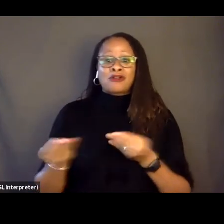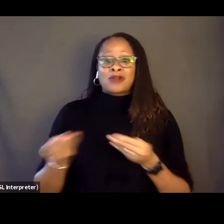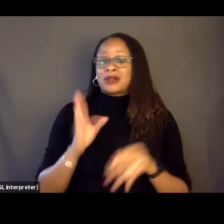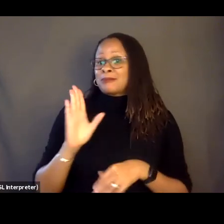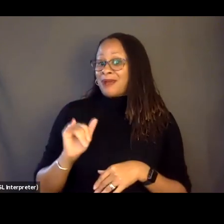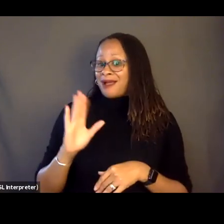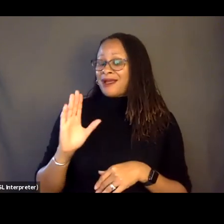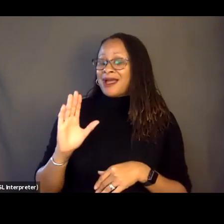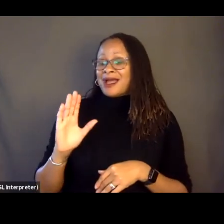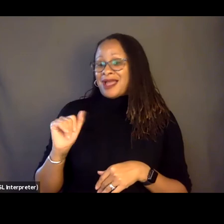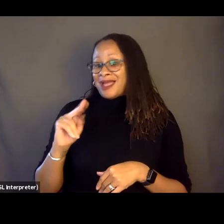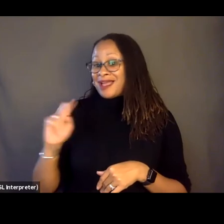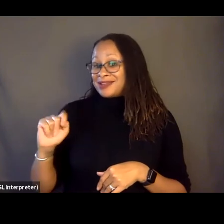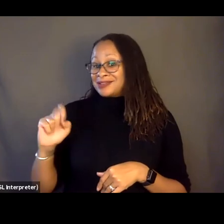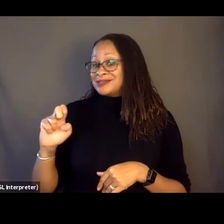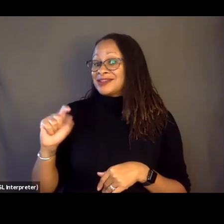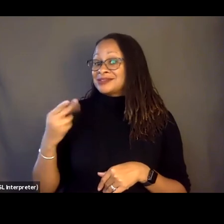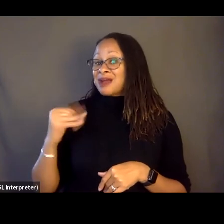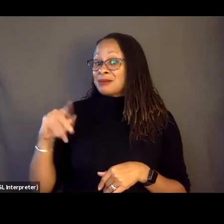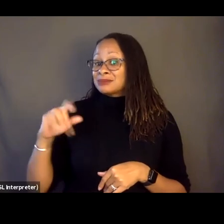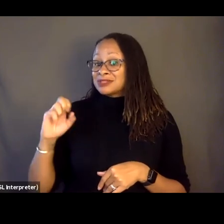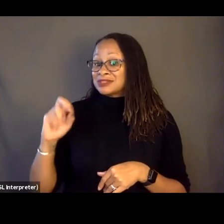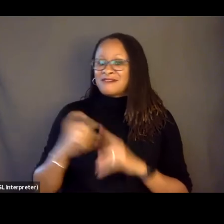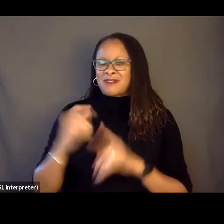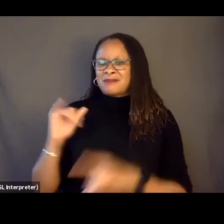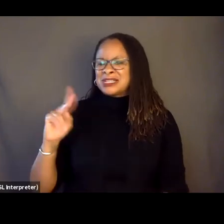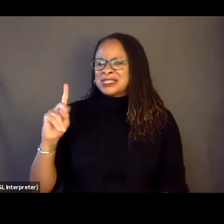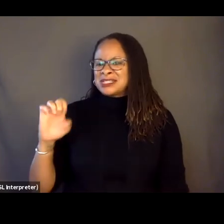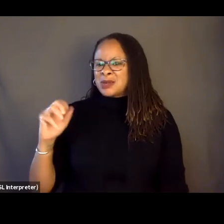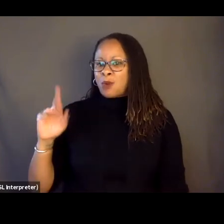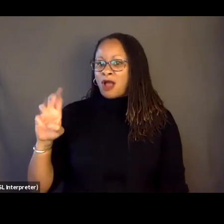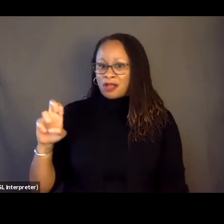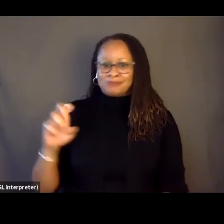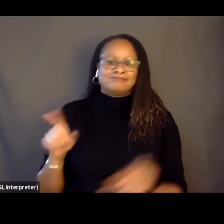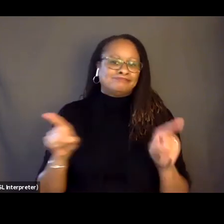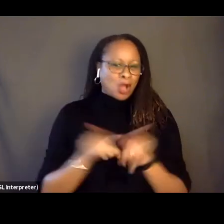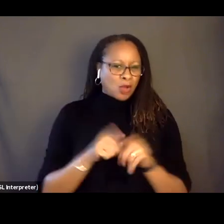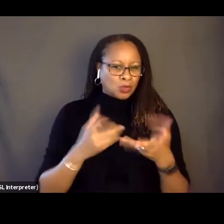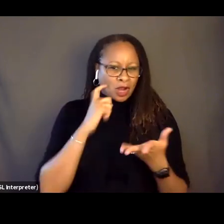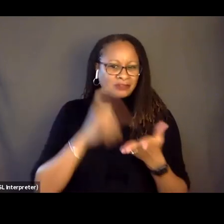I would like to offer just a brief land acknowledgement, as we always do here at the IDA.